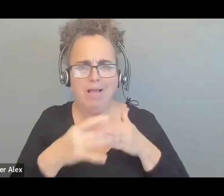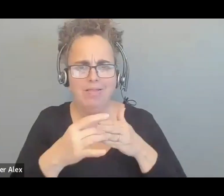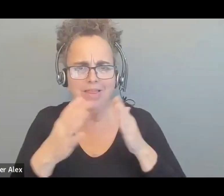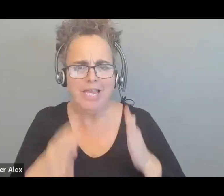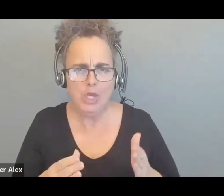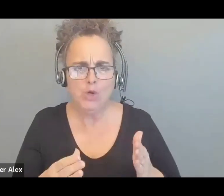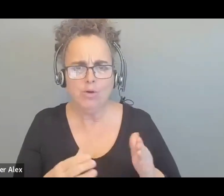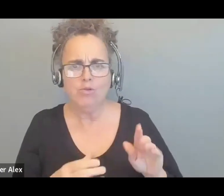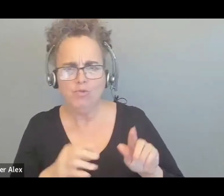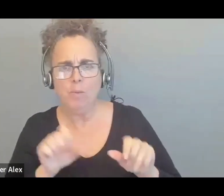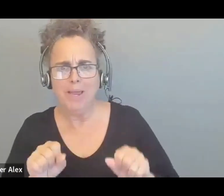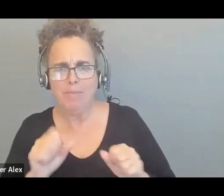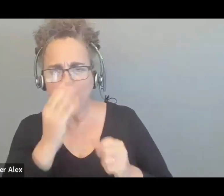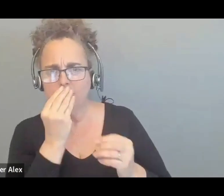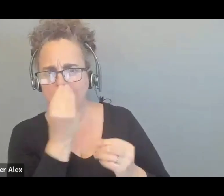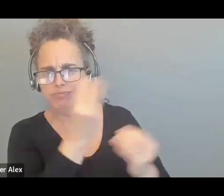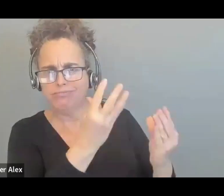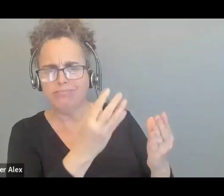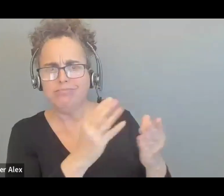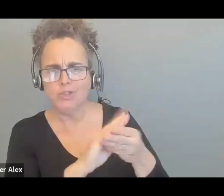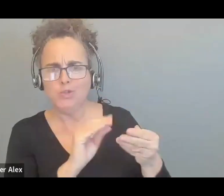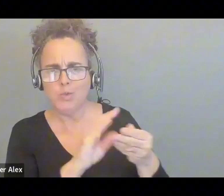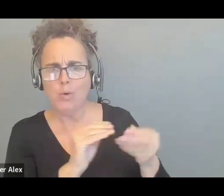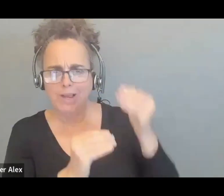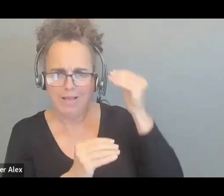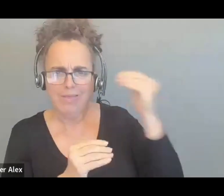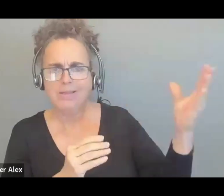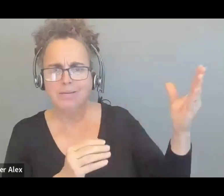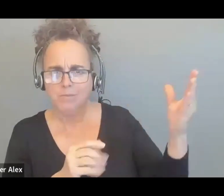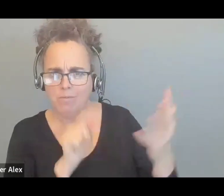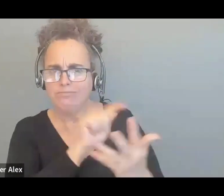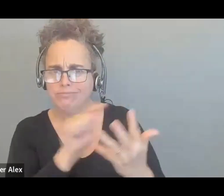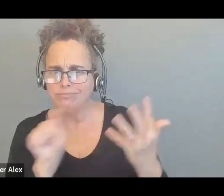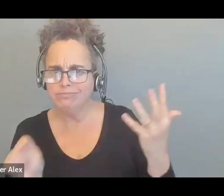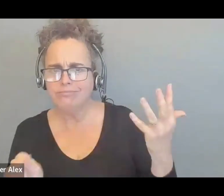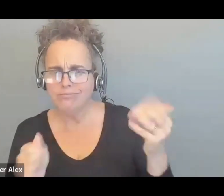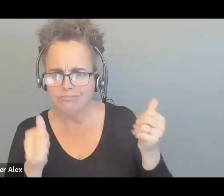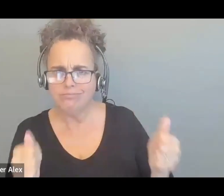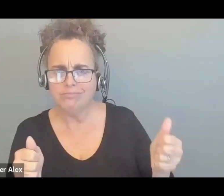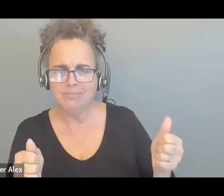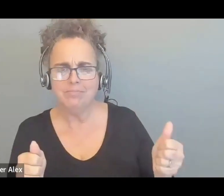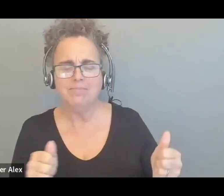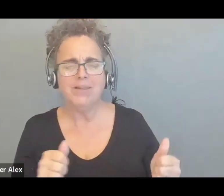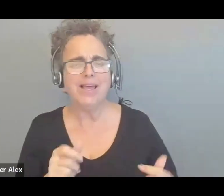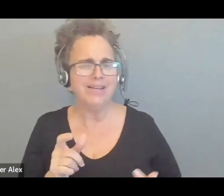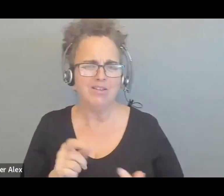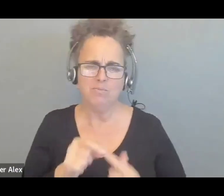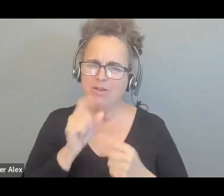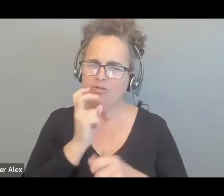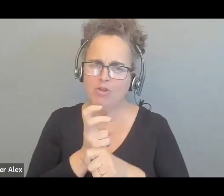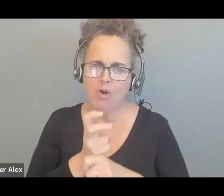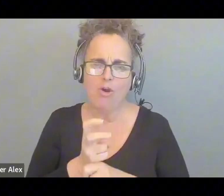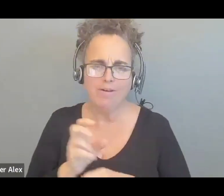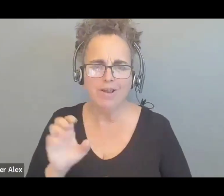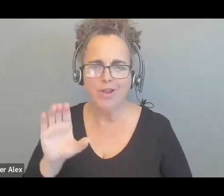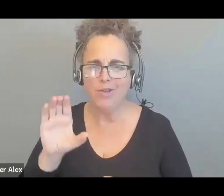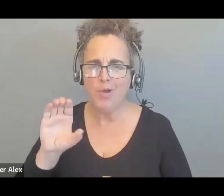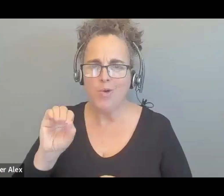to tell our story. And that's a such an important thing. You know, I think in corporate, the corporate world,